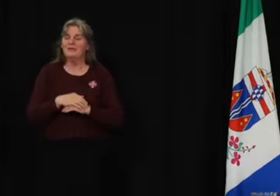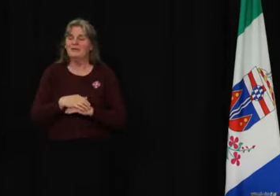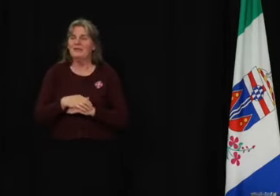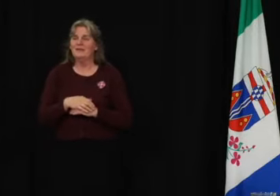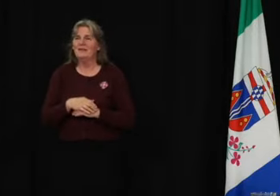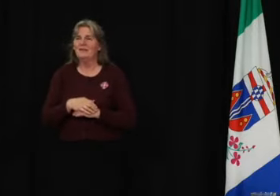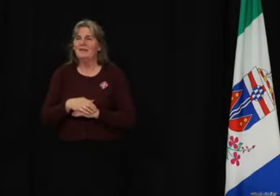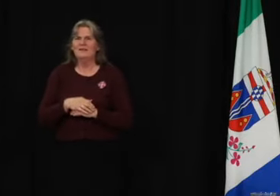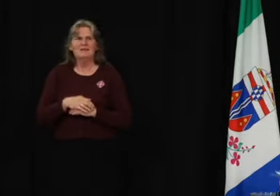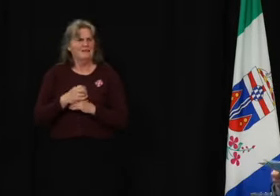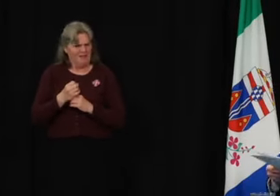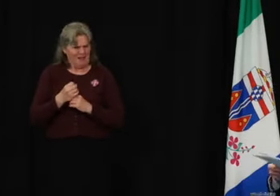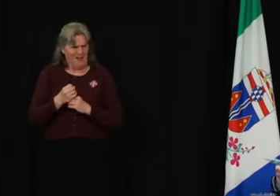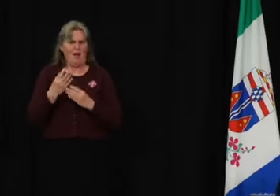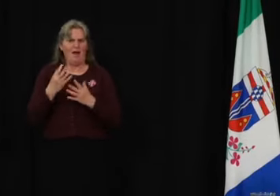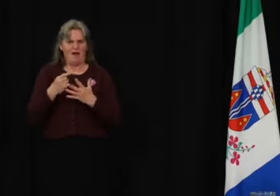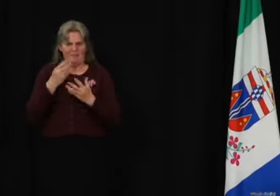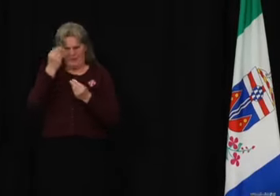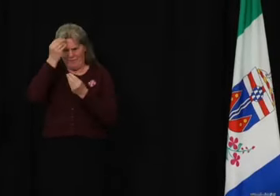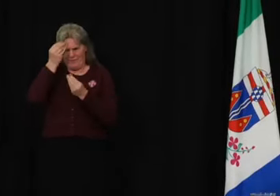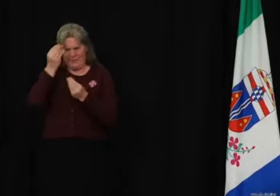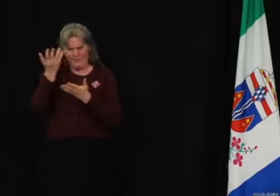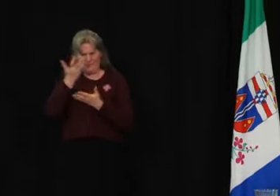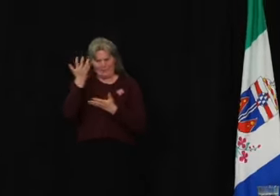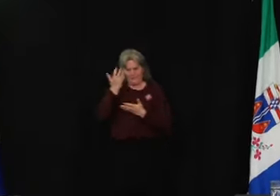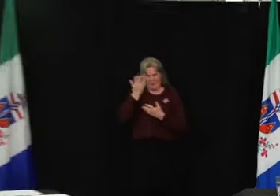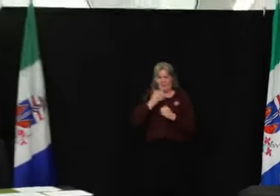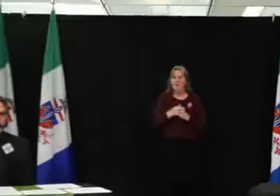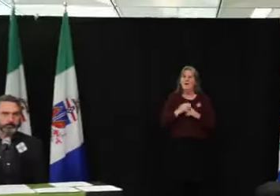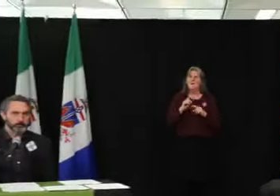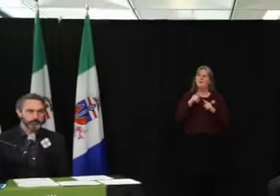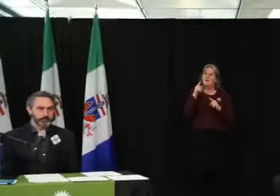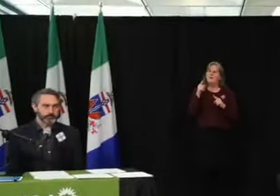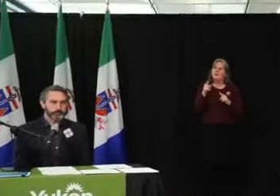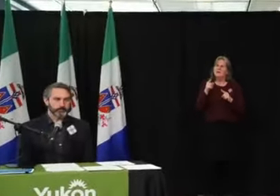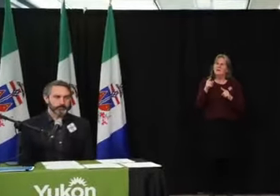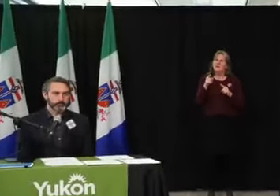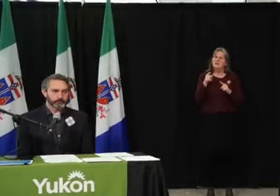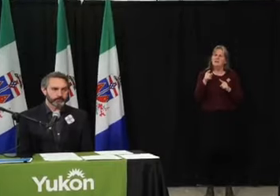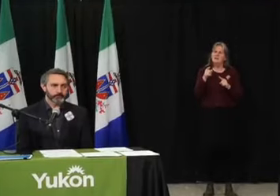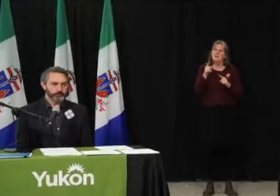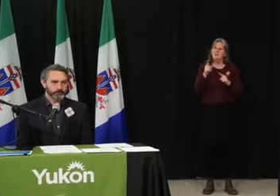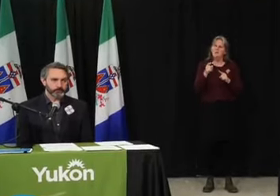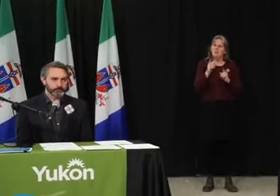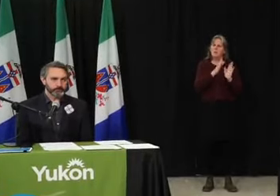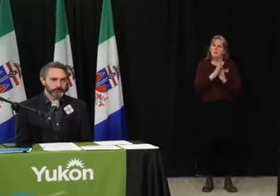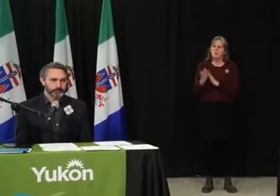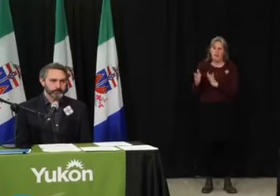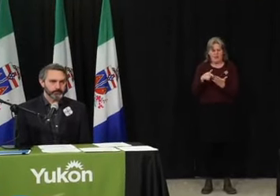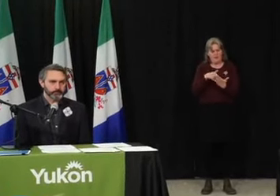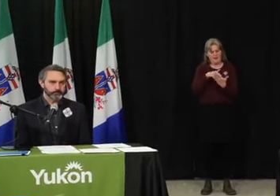write her plan and putting the pieces into place to allow for as rapid a turnaround process as